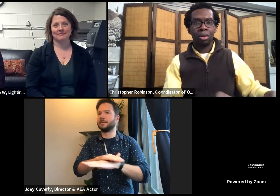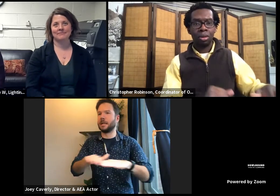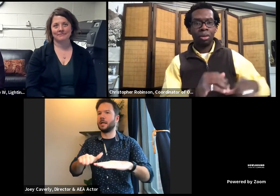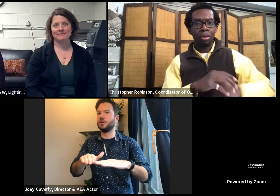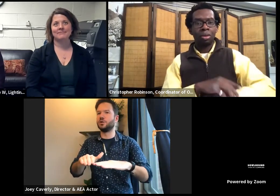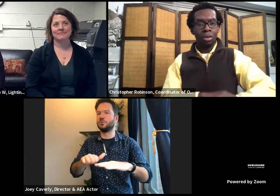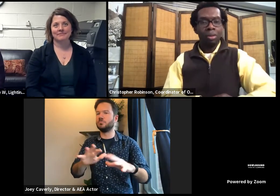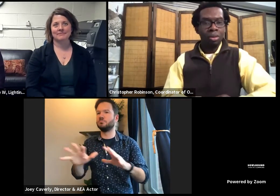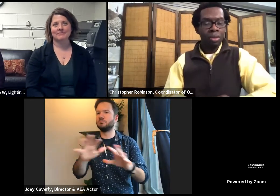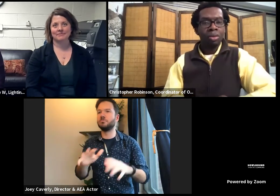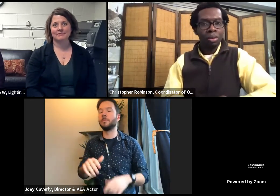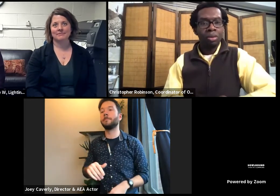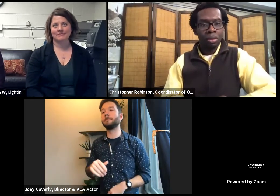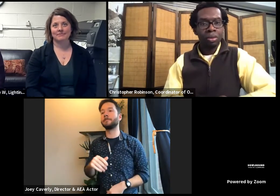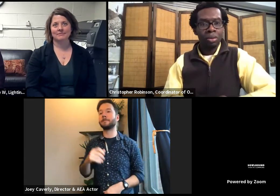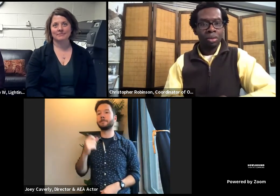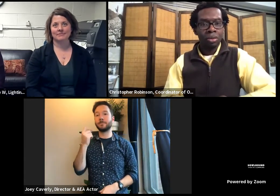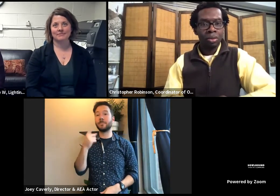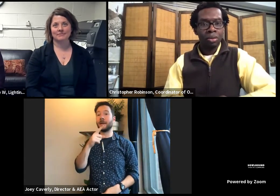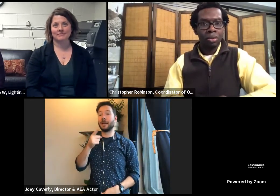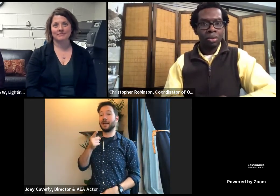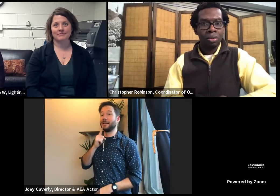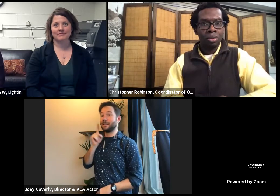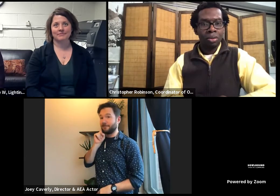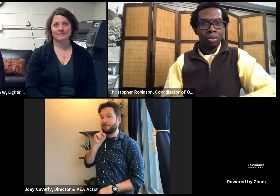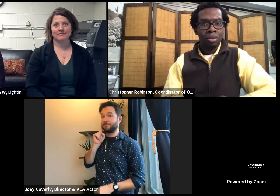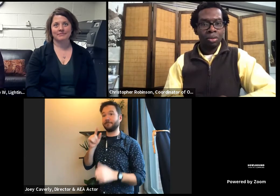They might go on the stage themselves, talk to the actors,